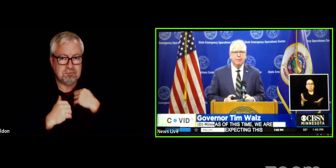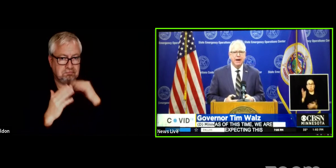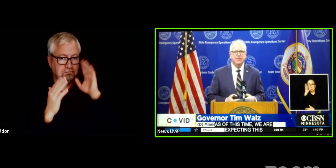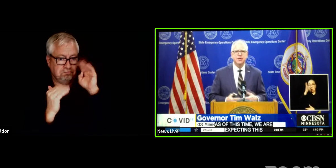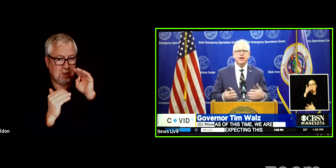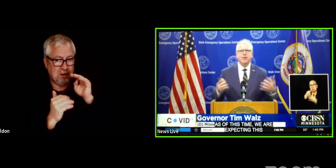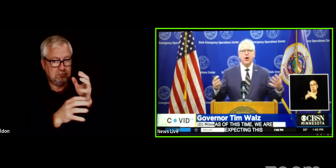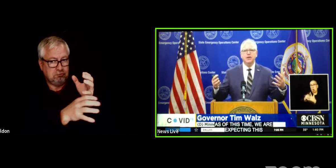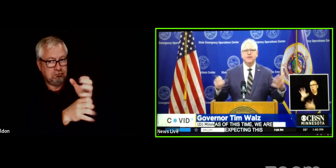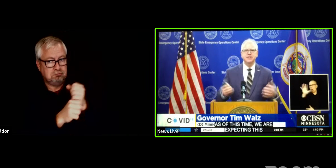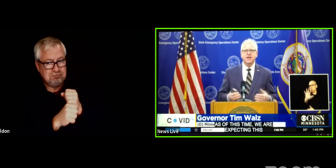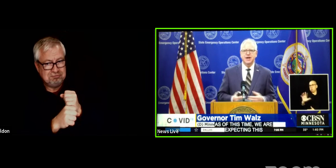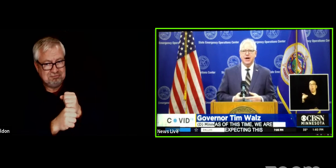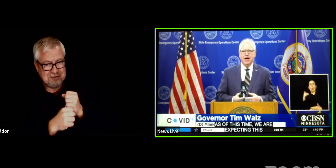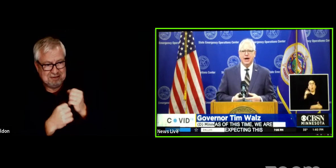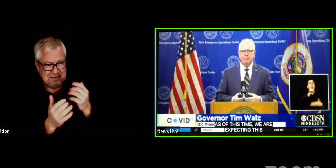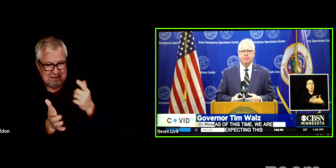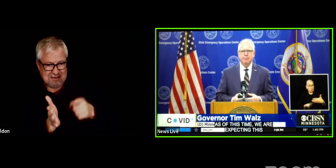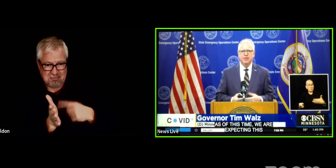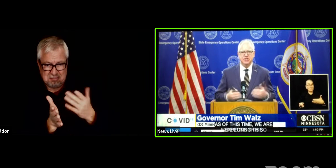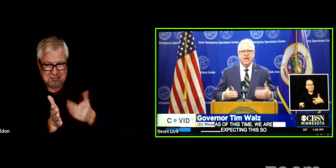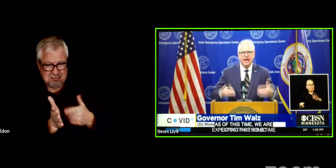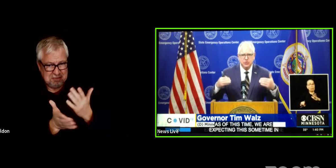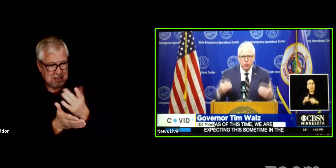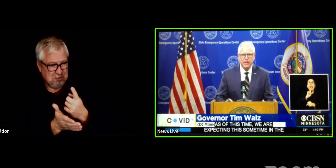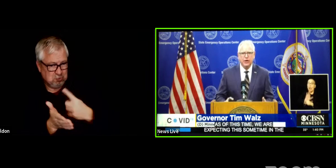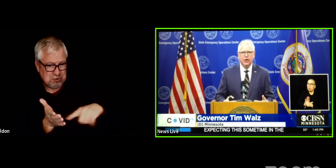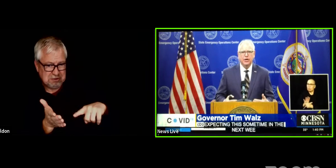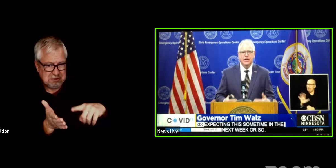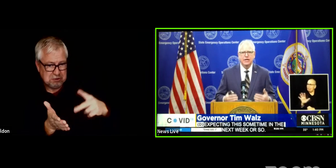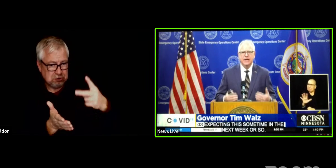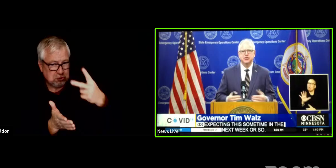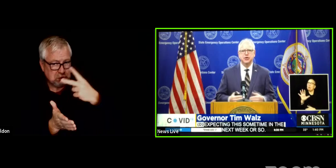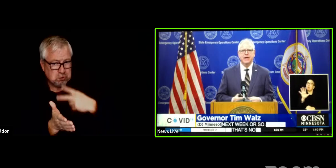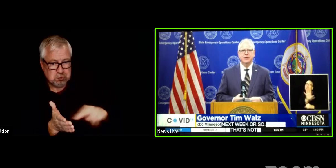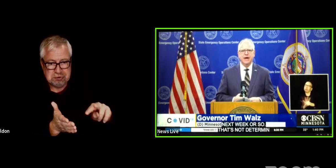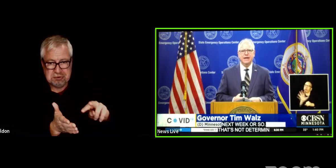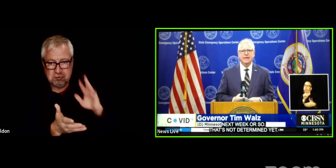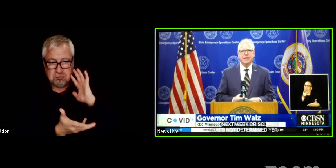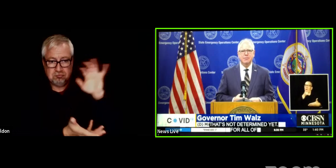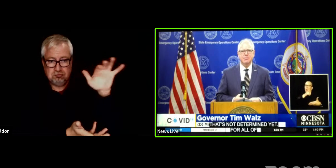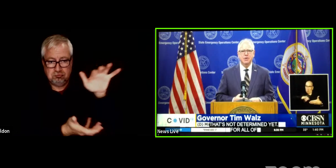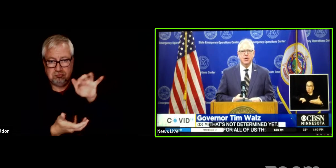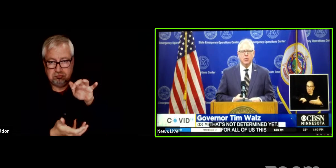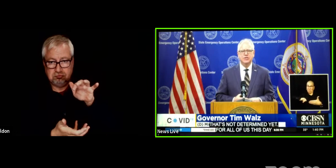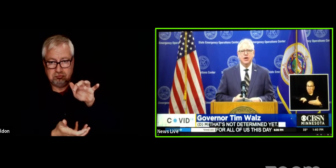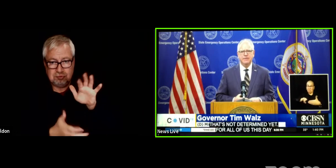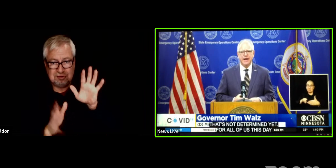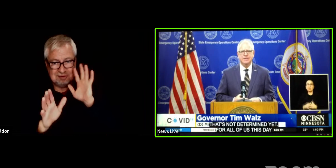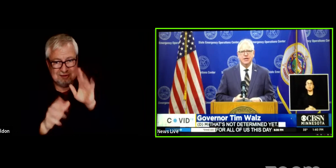BUT I THINK FOR ALL OF US, THIS DAY IS REAL. YESTERDAY IN THE UNITED KINGDOM, WE SAW THE